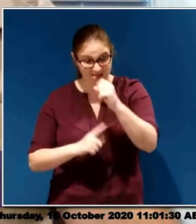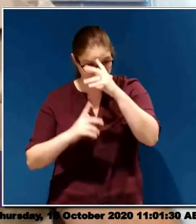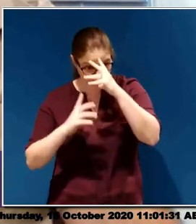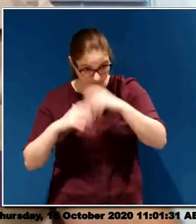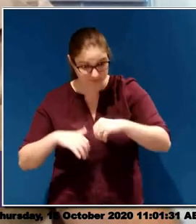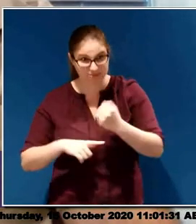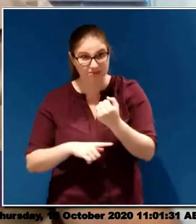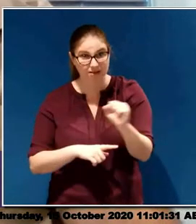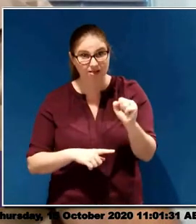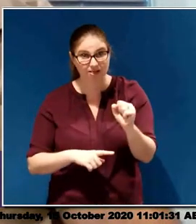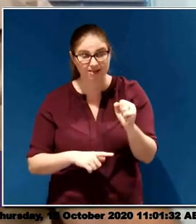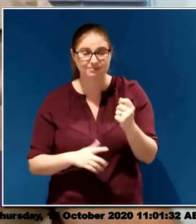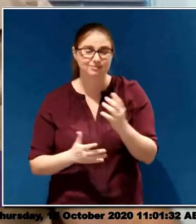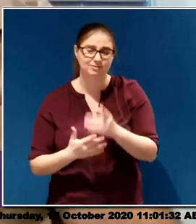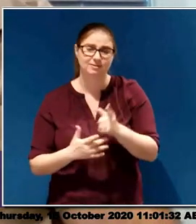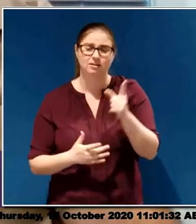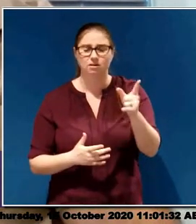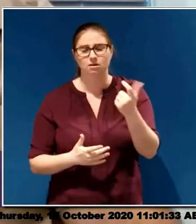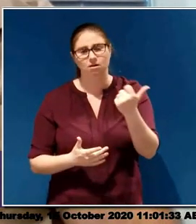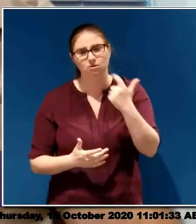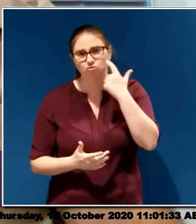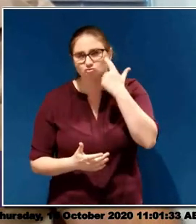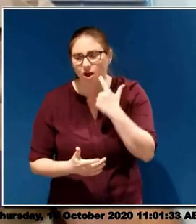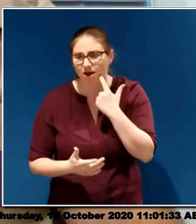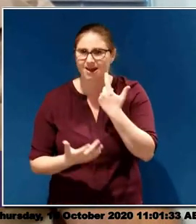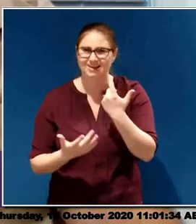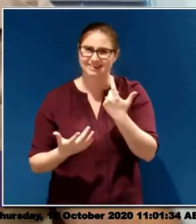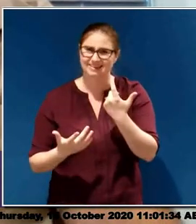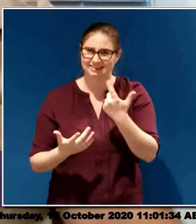They accepted the fact that Jack yelled out strange words in the class.